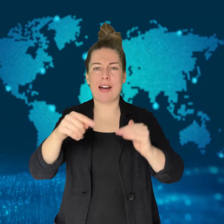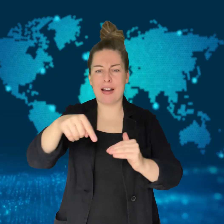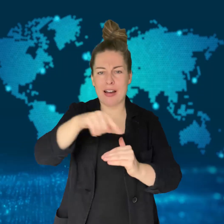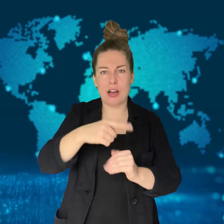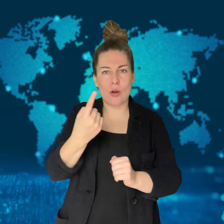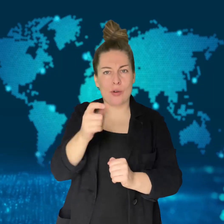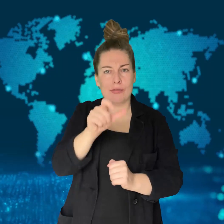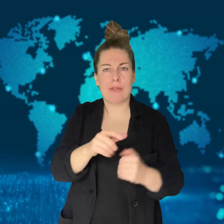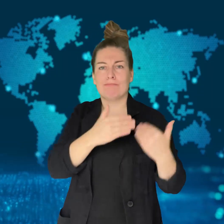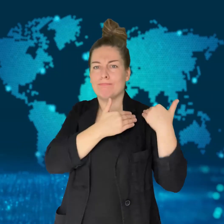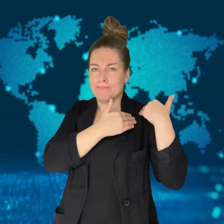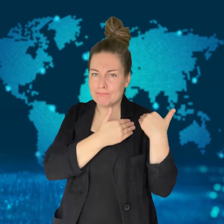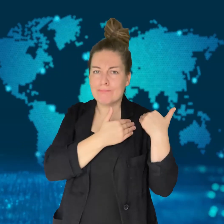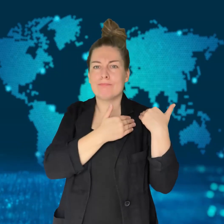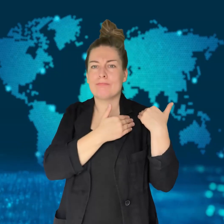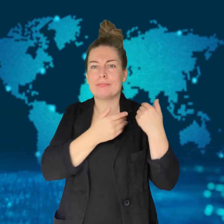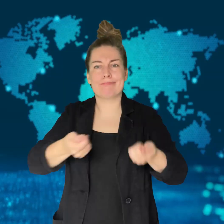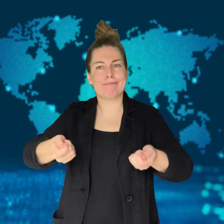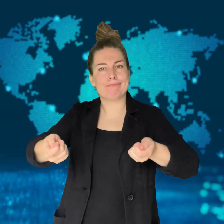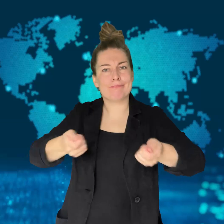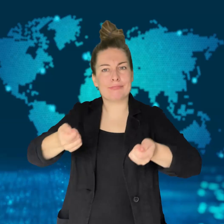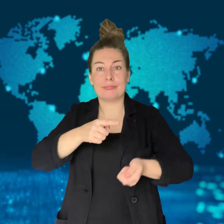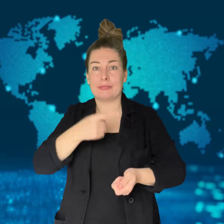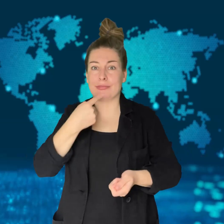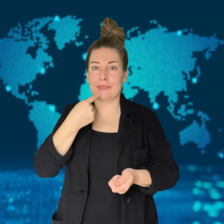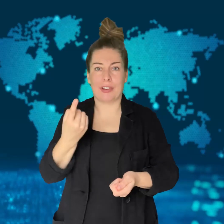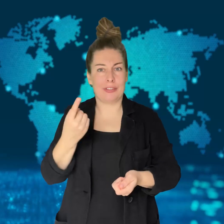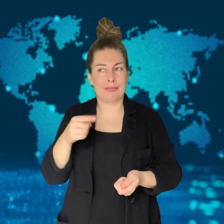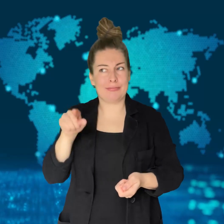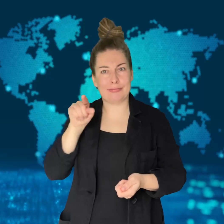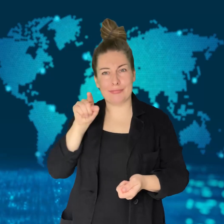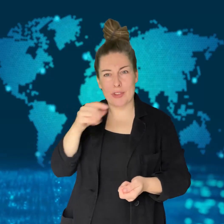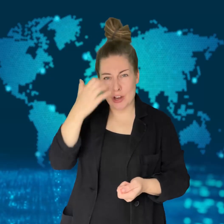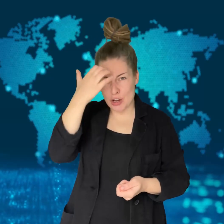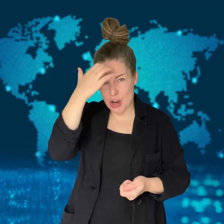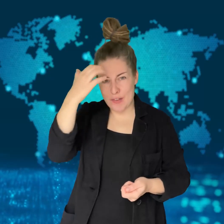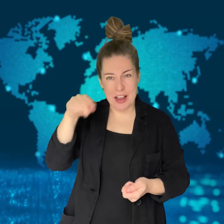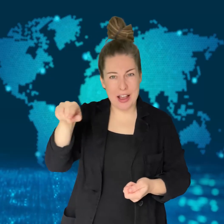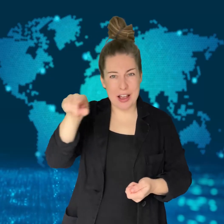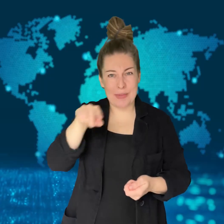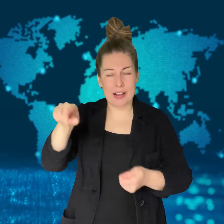The executive director of